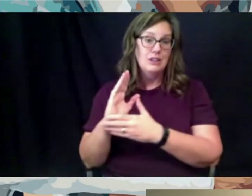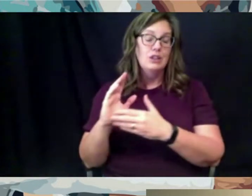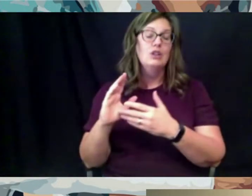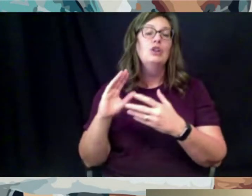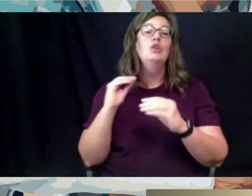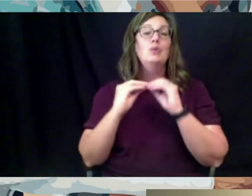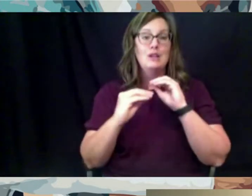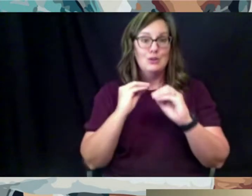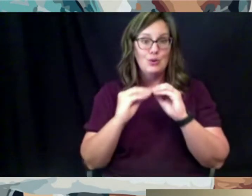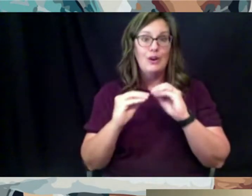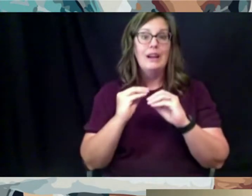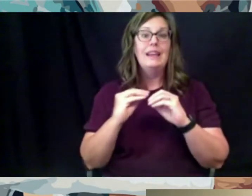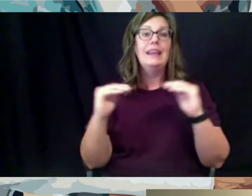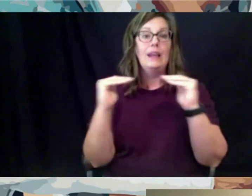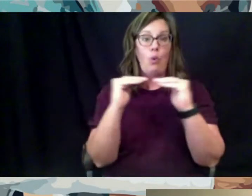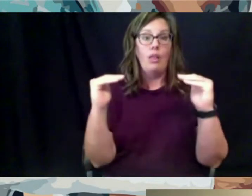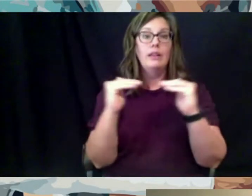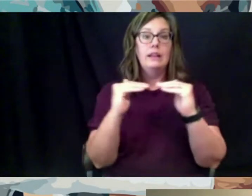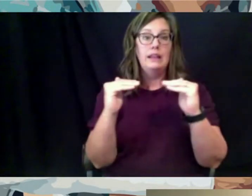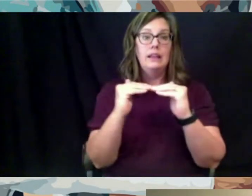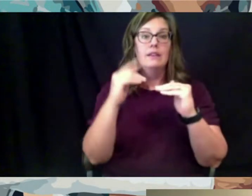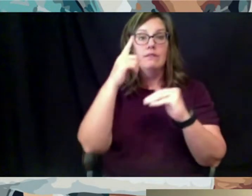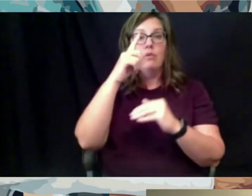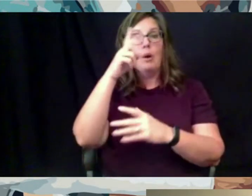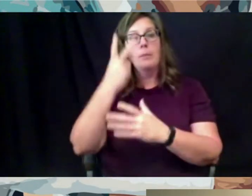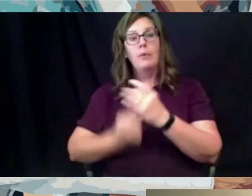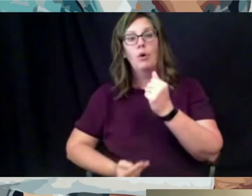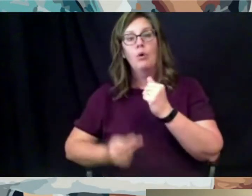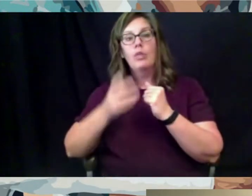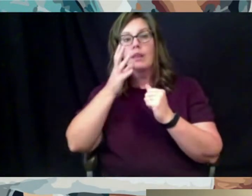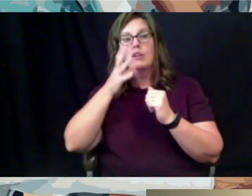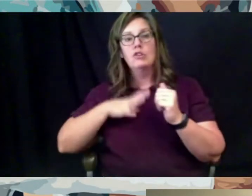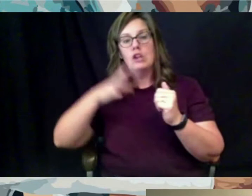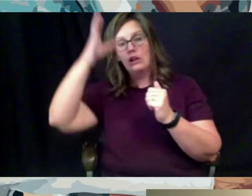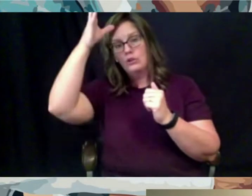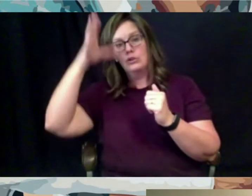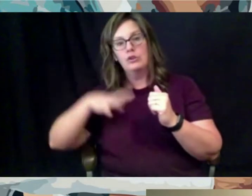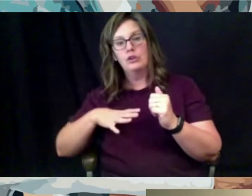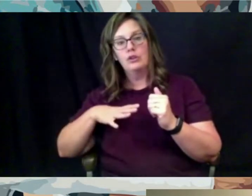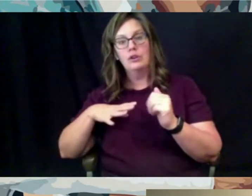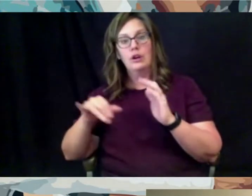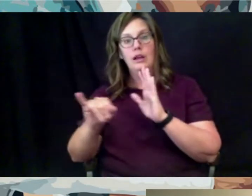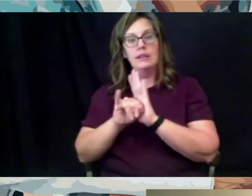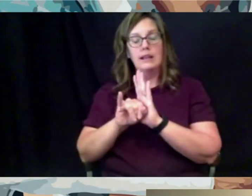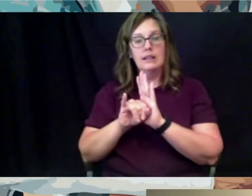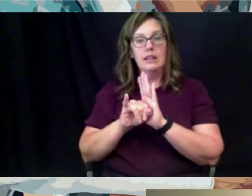the different uh flavors of gender identity under the gaza and aspects of islam were equal